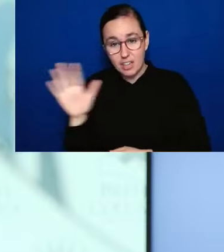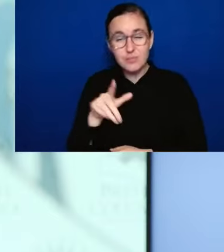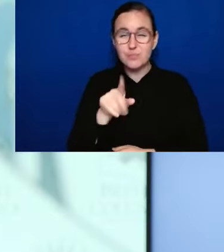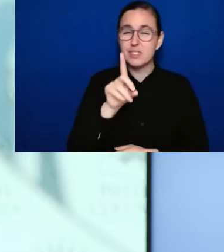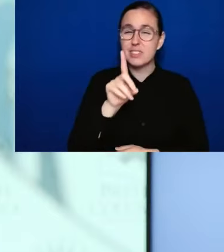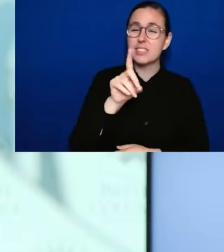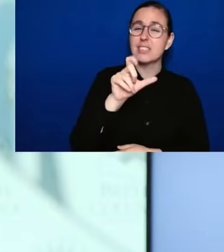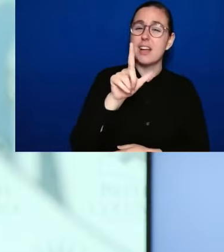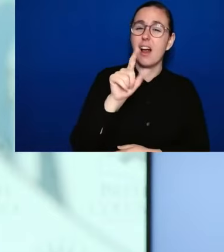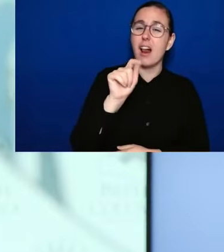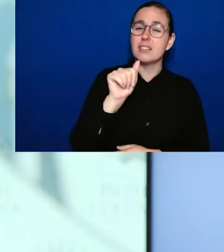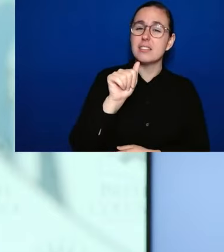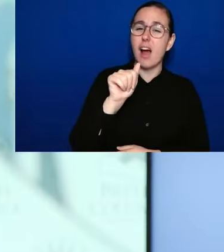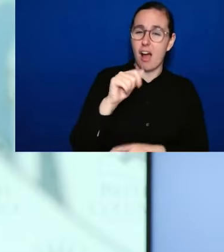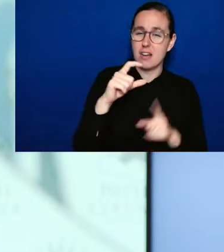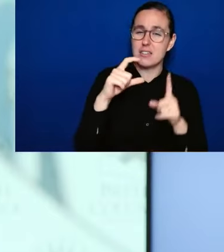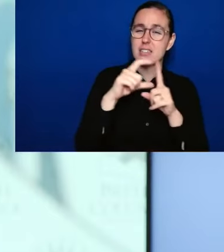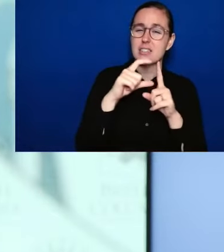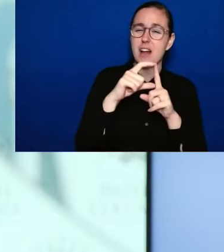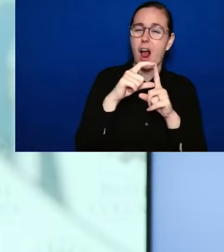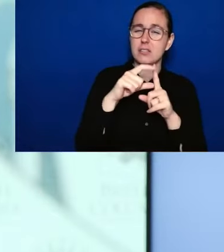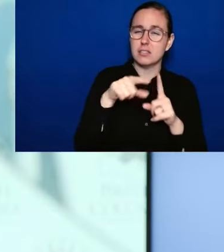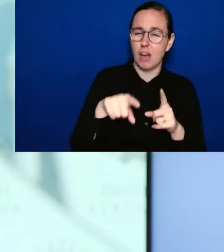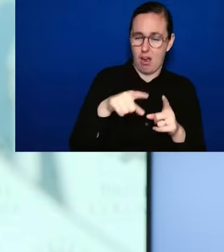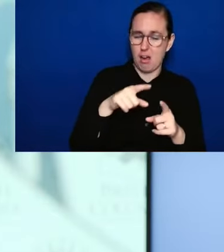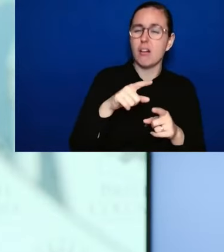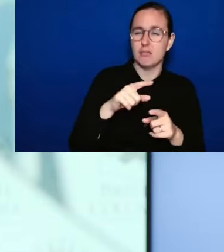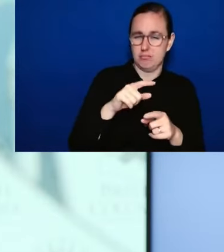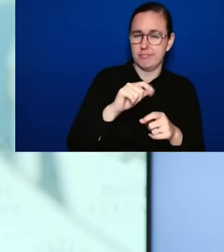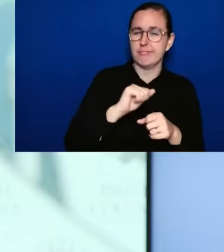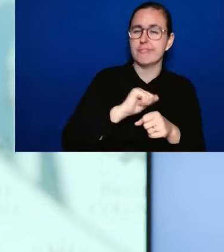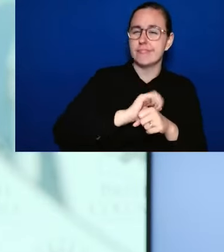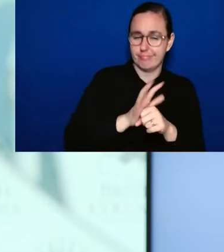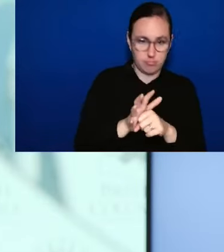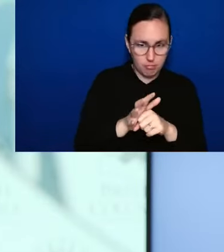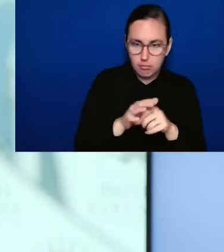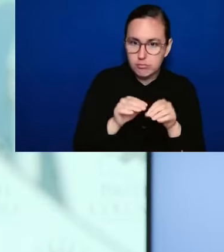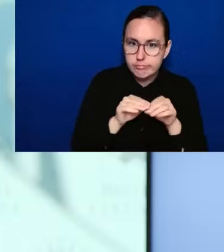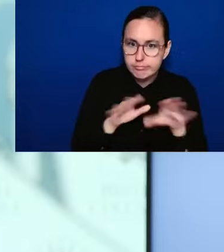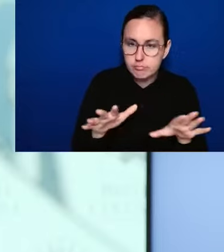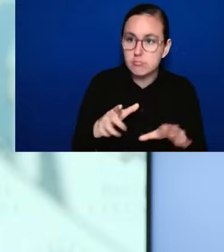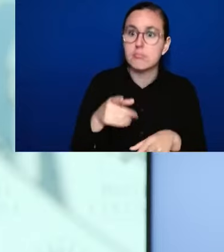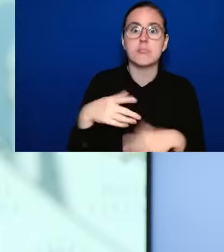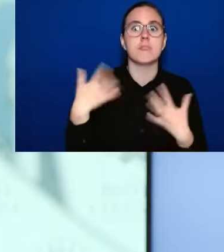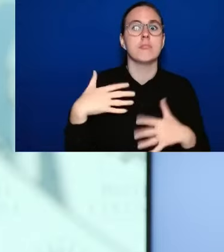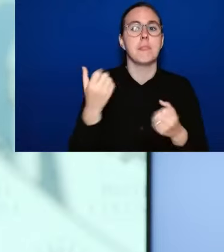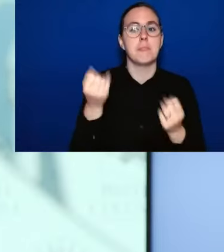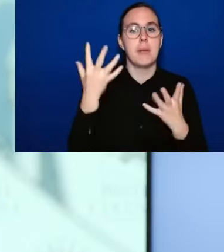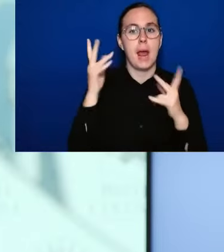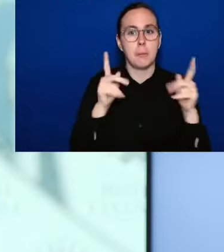severance Sir. The need to fly people in the hundreds- from